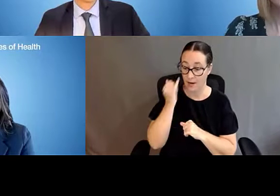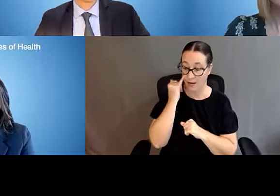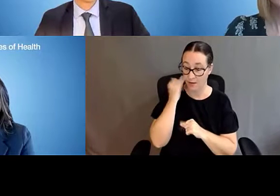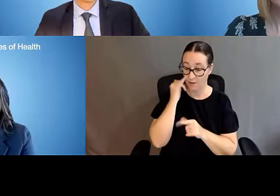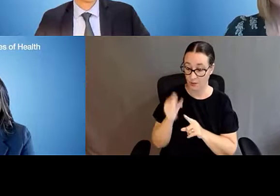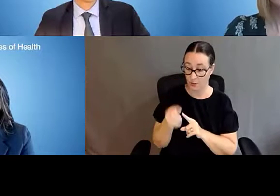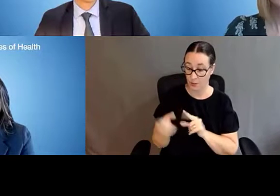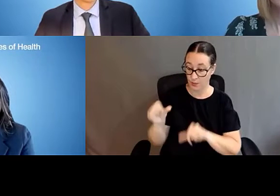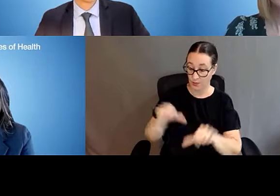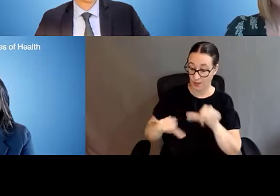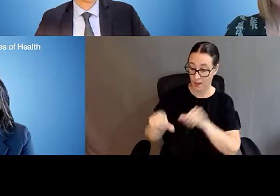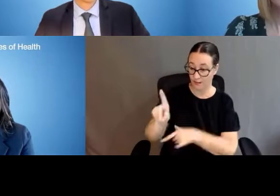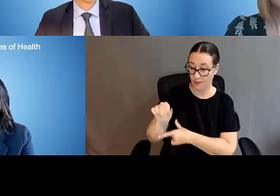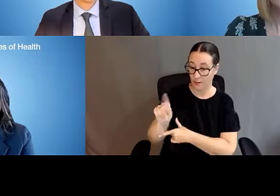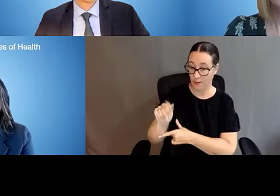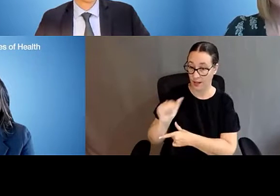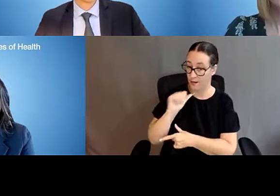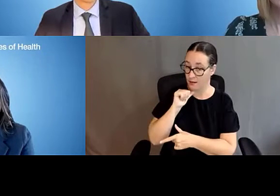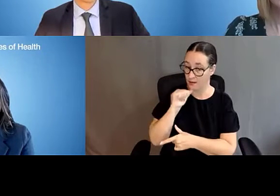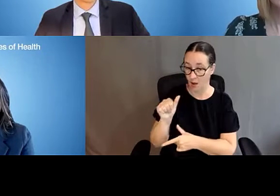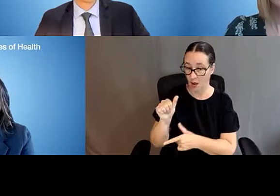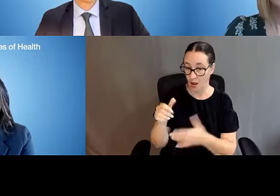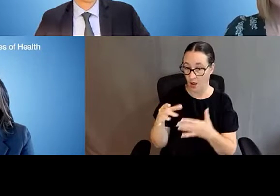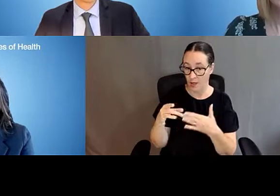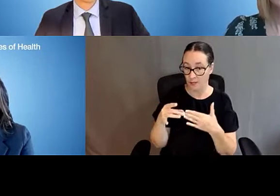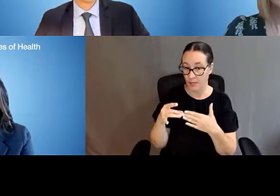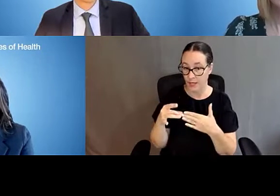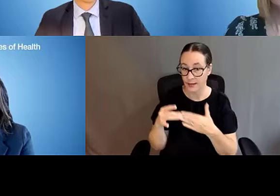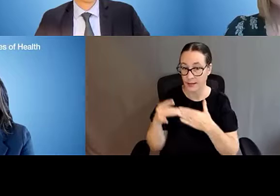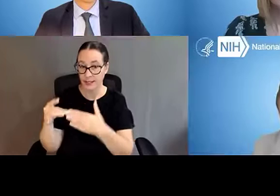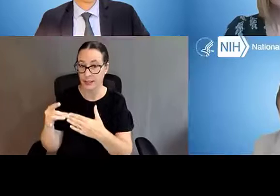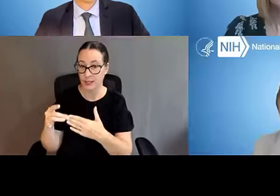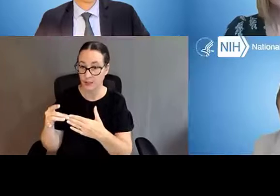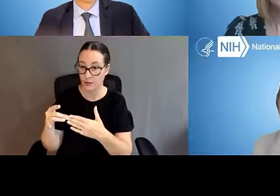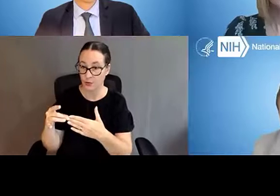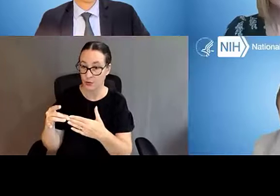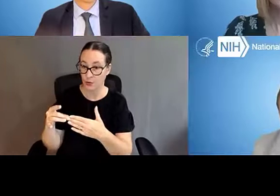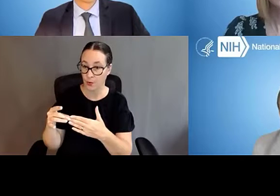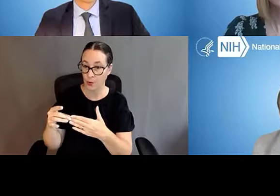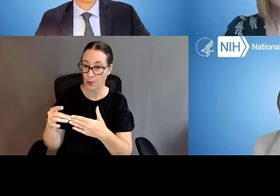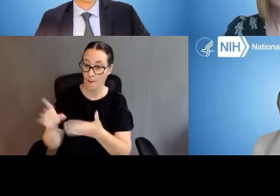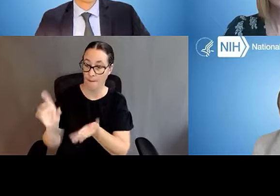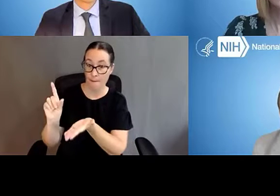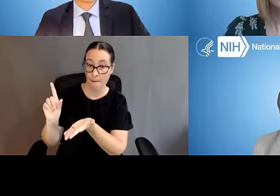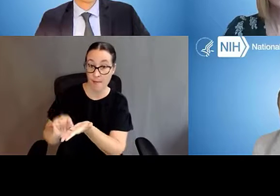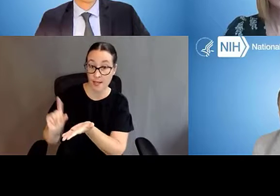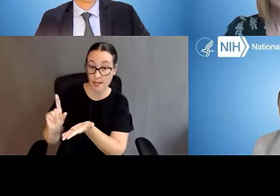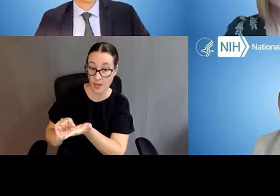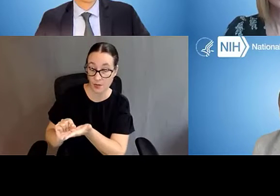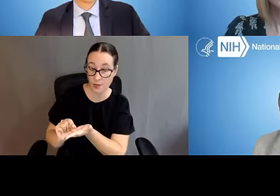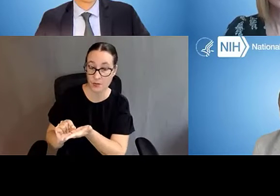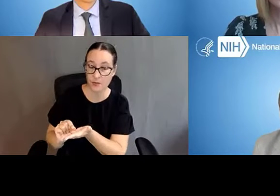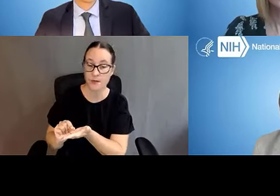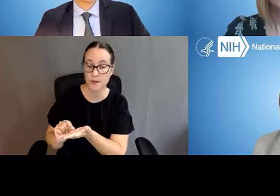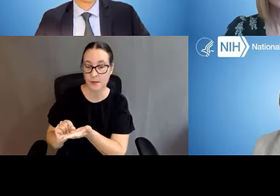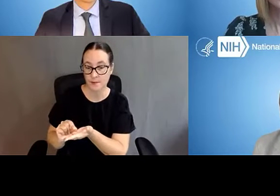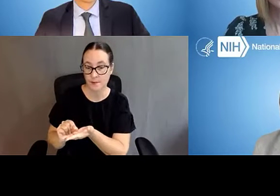that's not leading to the generation of a publication, it's expected to be shared,